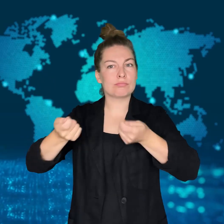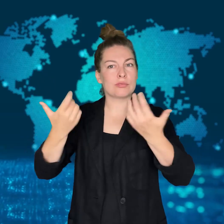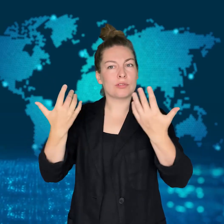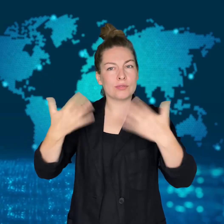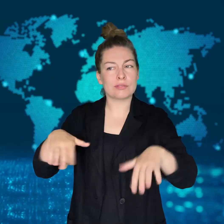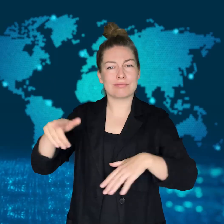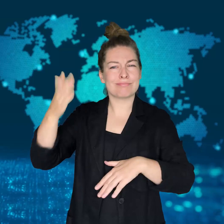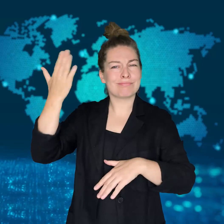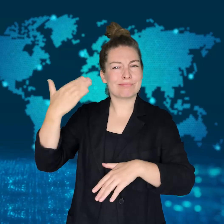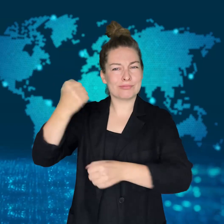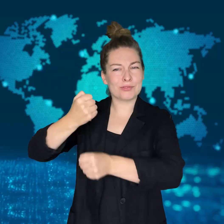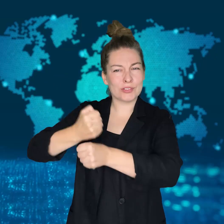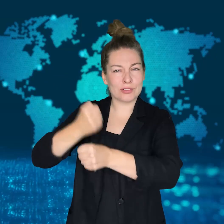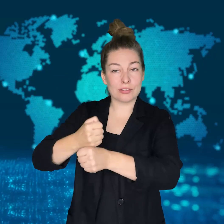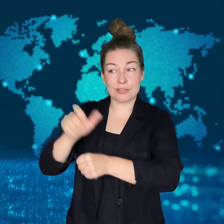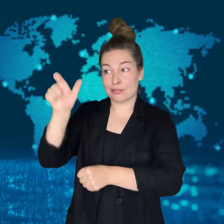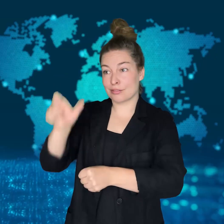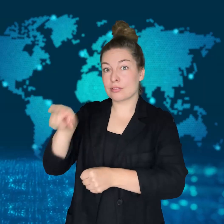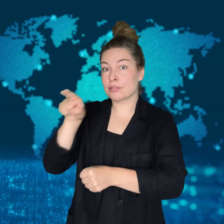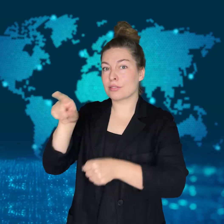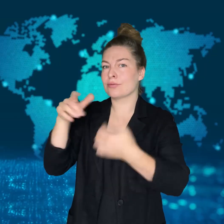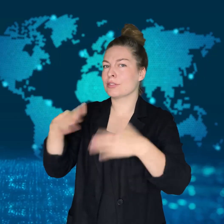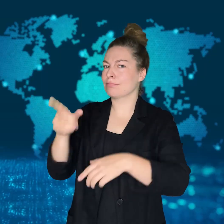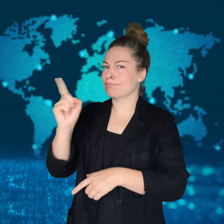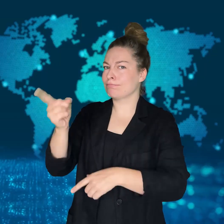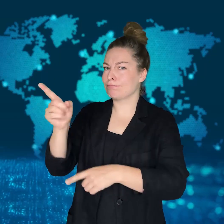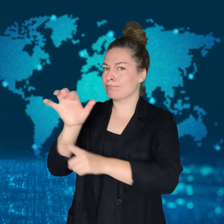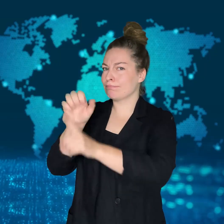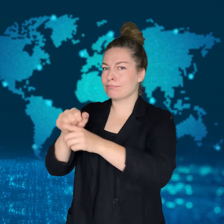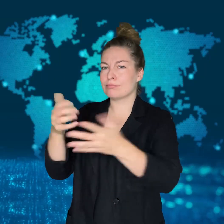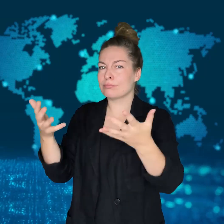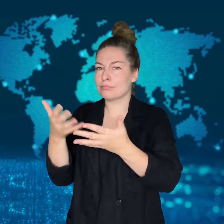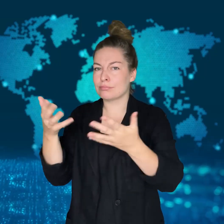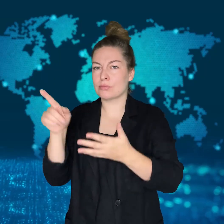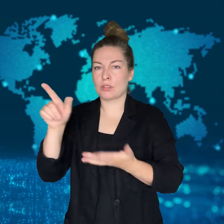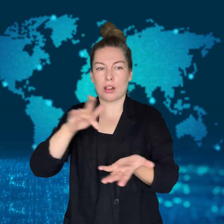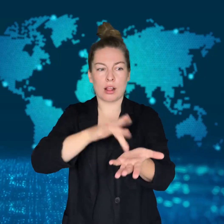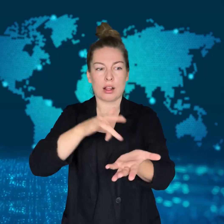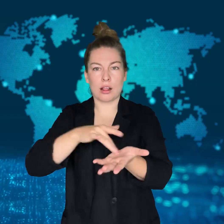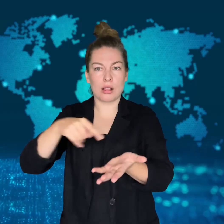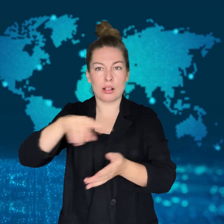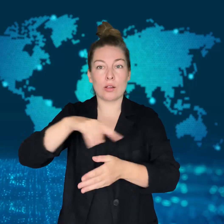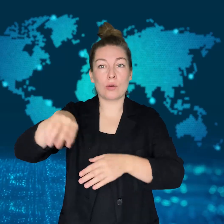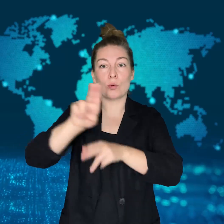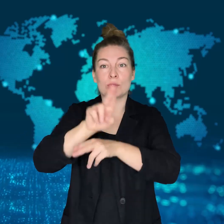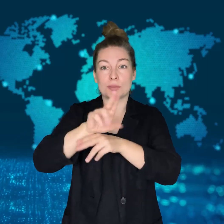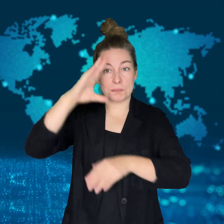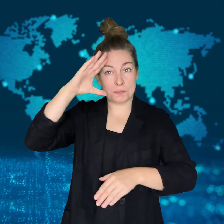accused of exploiting men for sex.